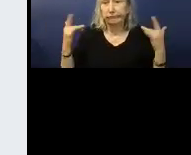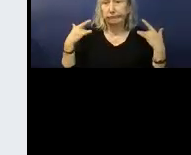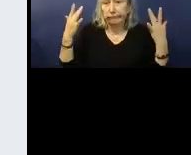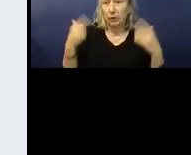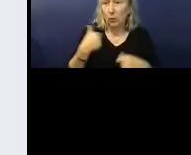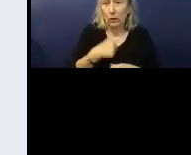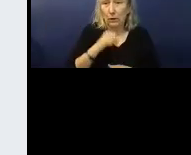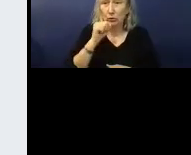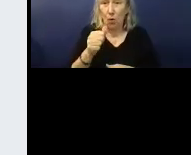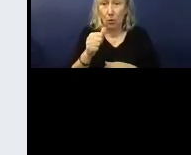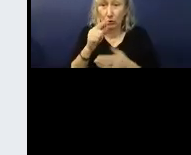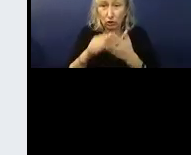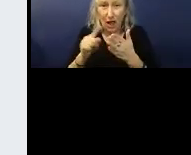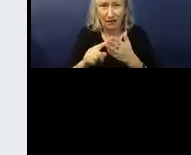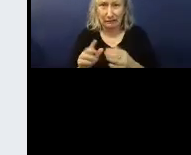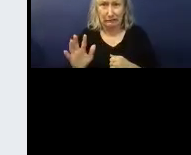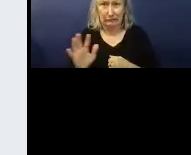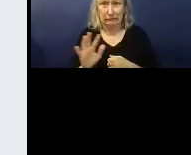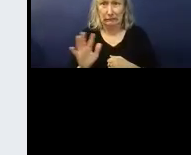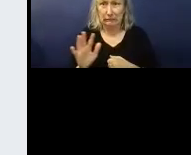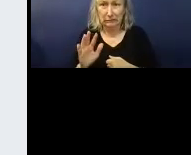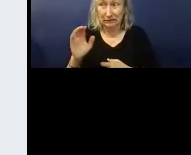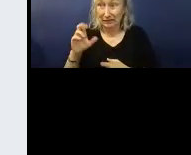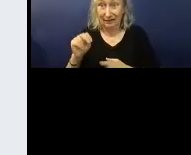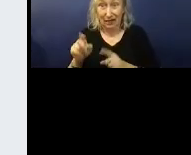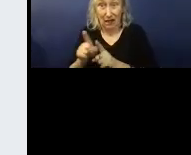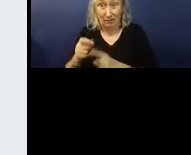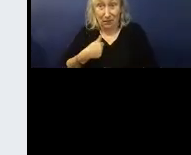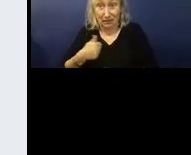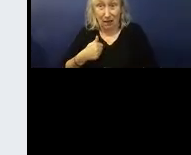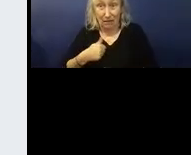So even a long term care ombudsman staff, even myself, you know, there's,